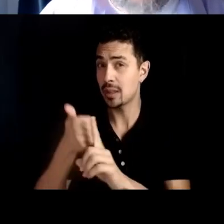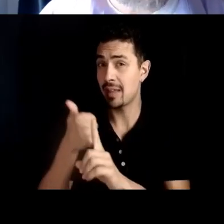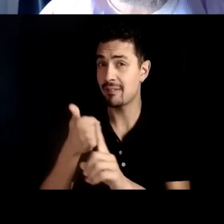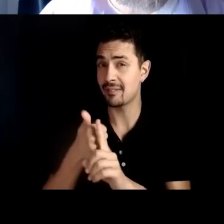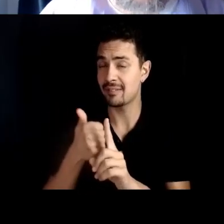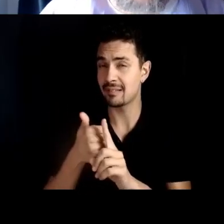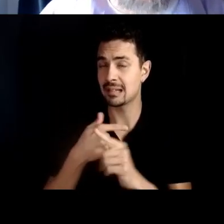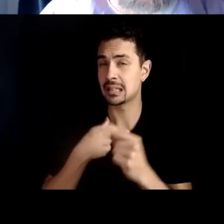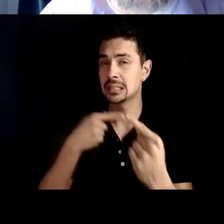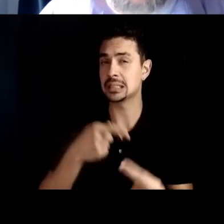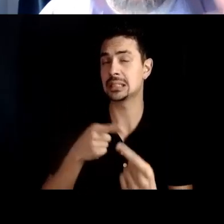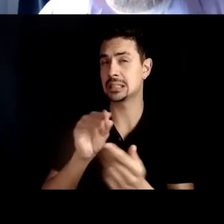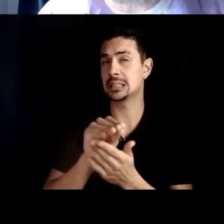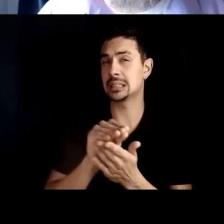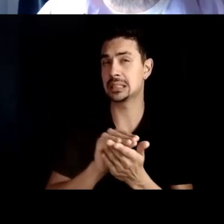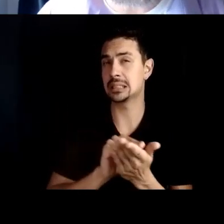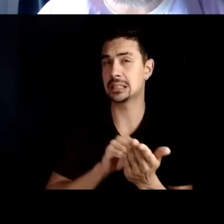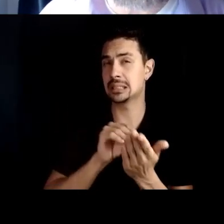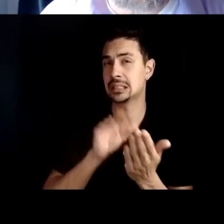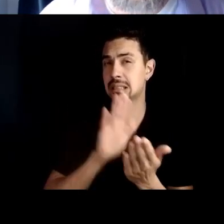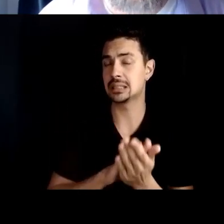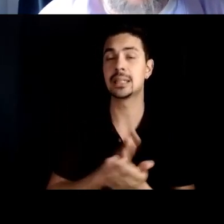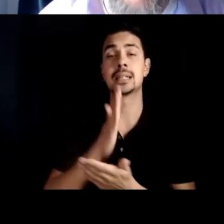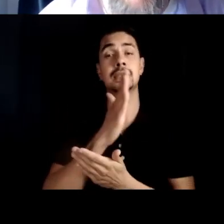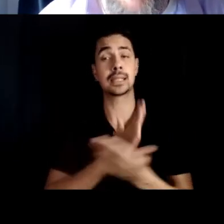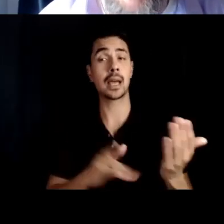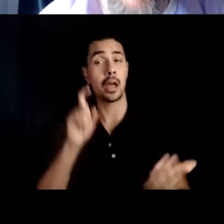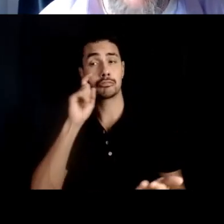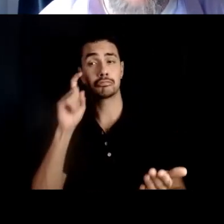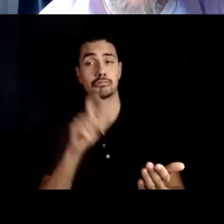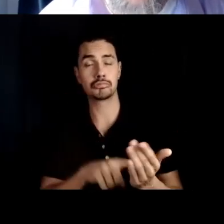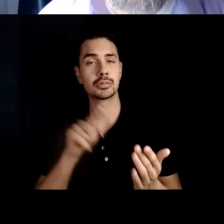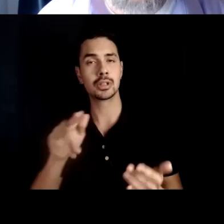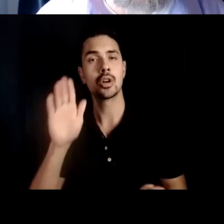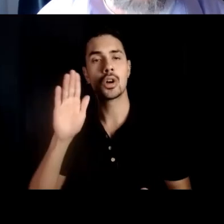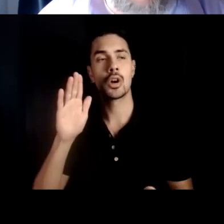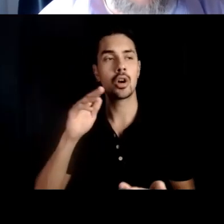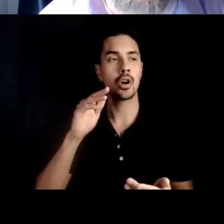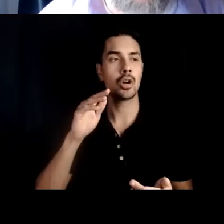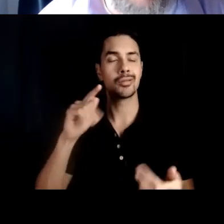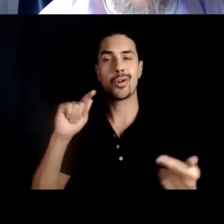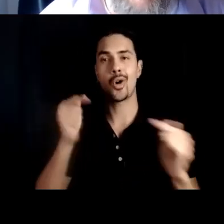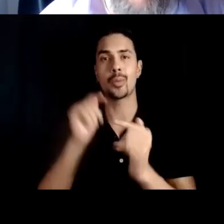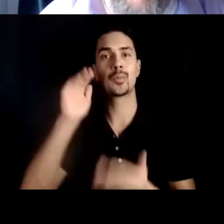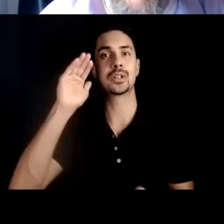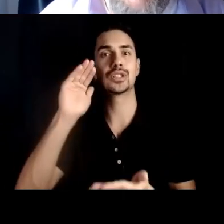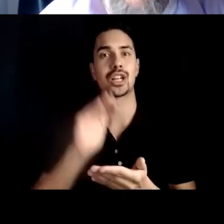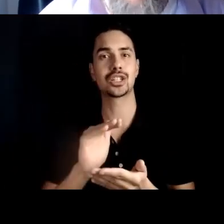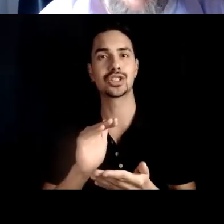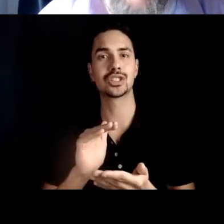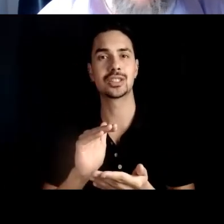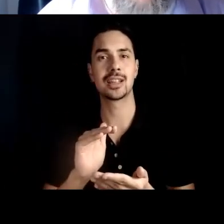Other therapists are totally fine with that and acknowledge some of those harm reduction principles that go with those behaviors.